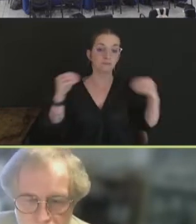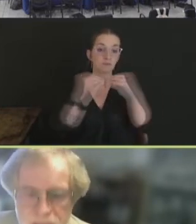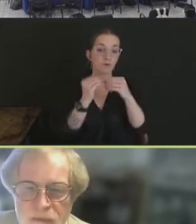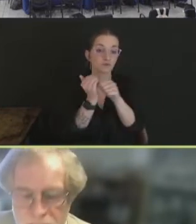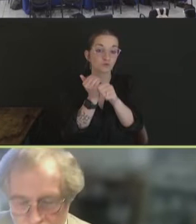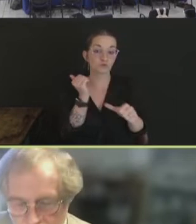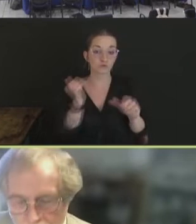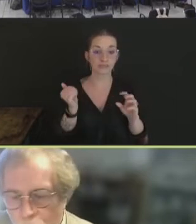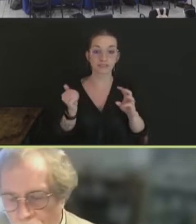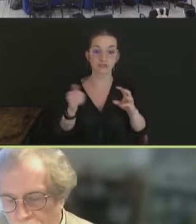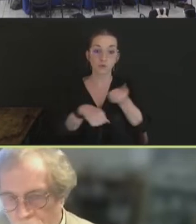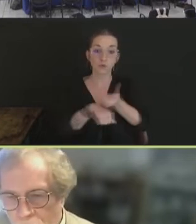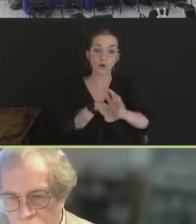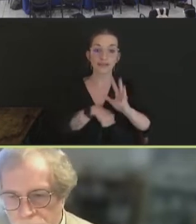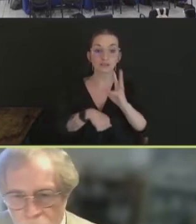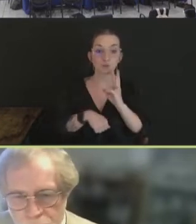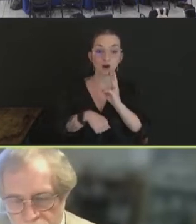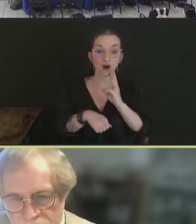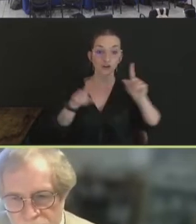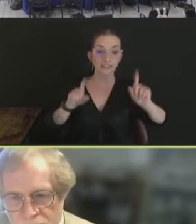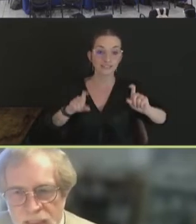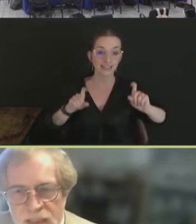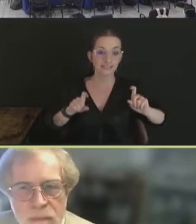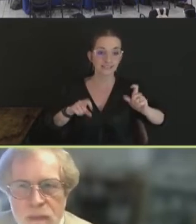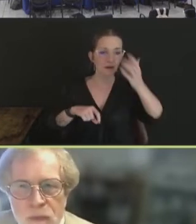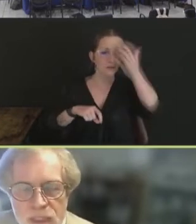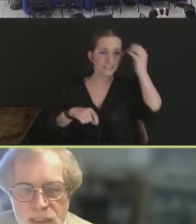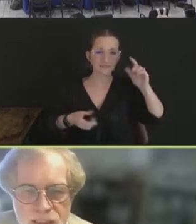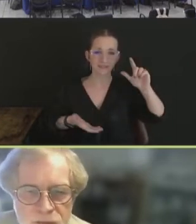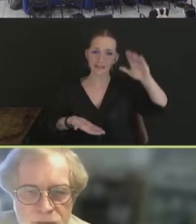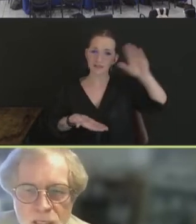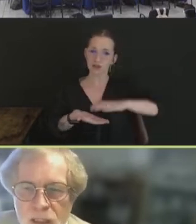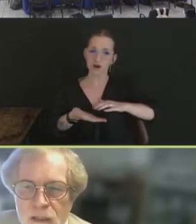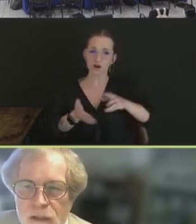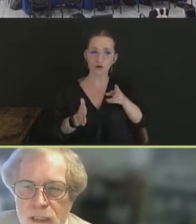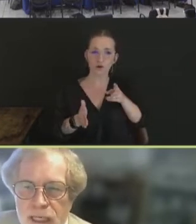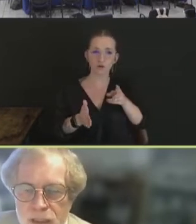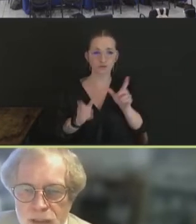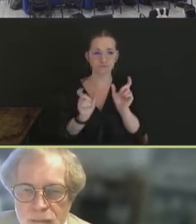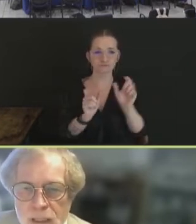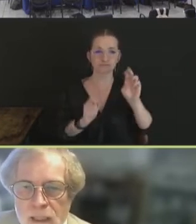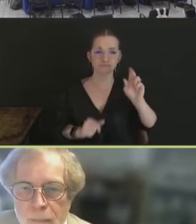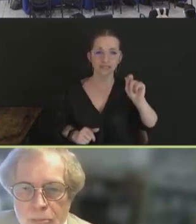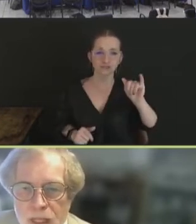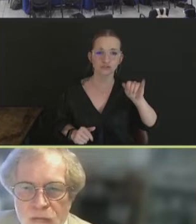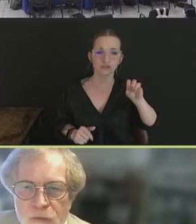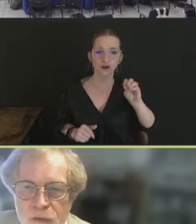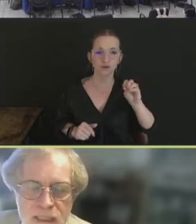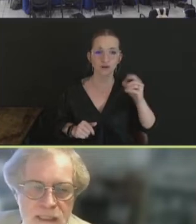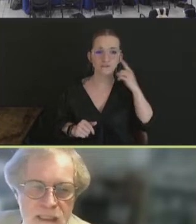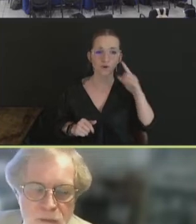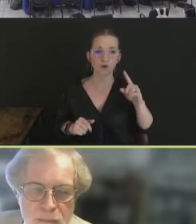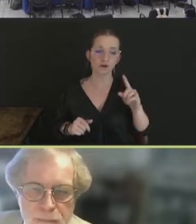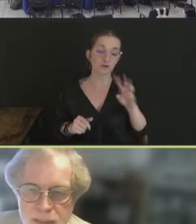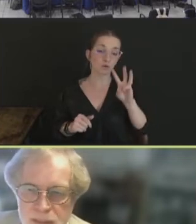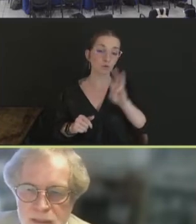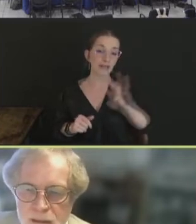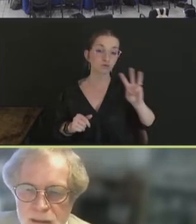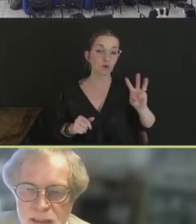Because of this low ratio of paralysis, it's much more sensitive to detection if you're testing the right places.